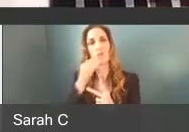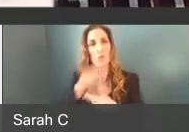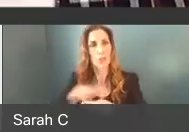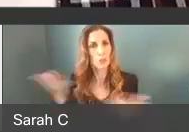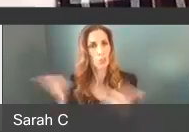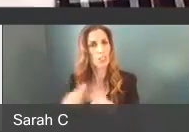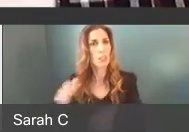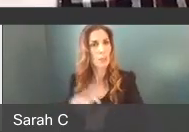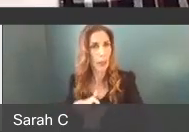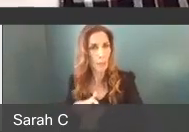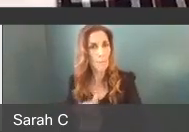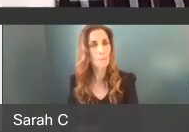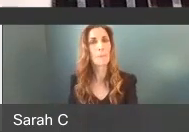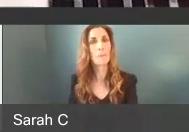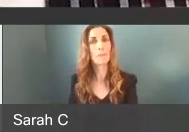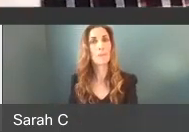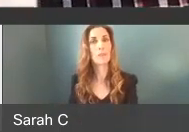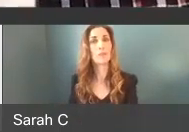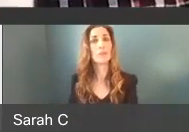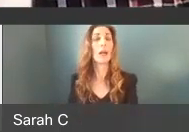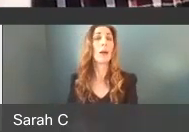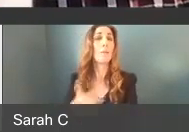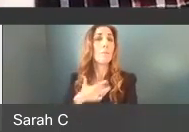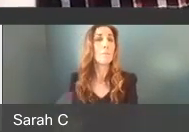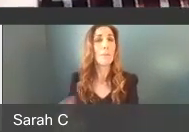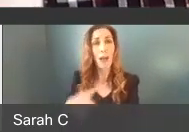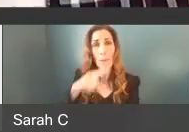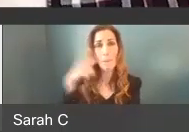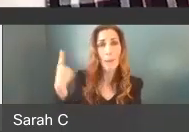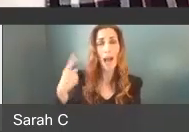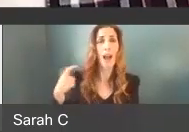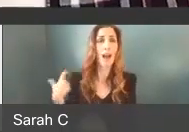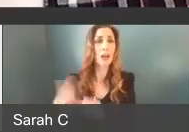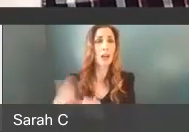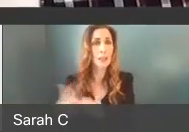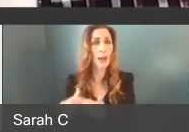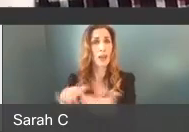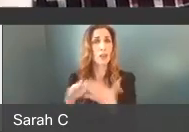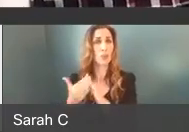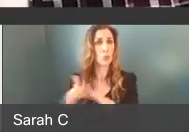The congregation serves primarily African American and Latino residents of the Pottstown community.